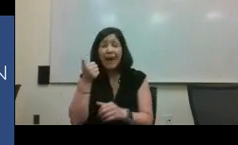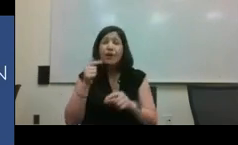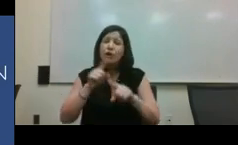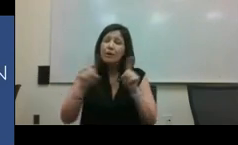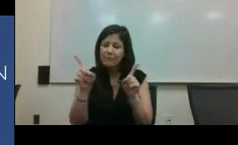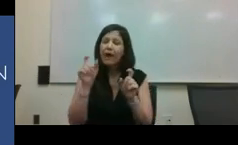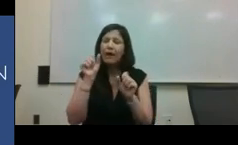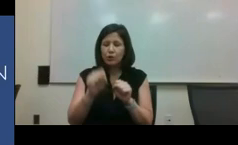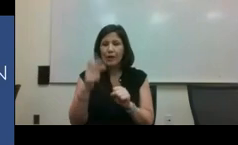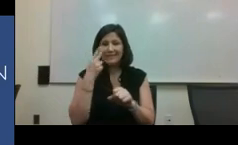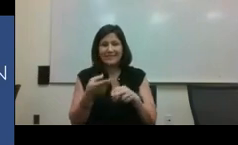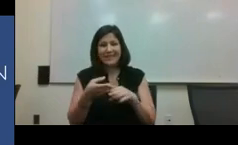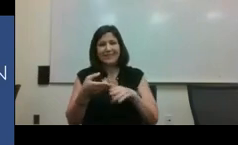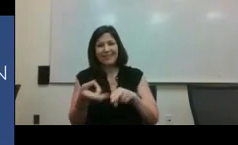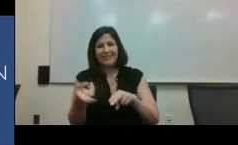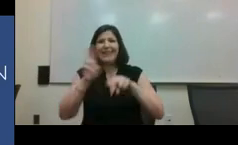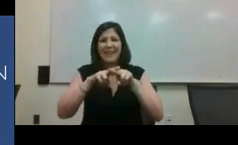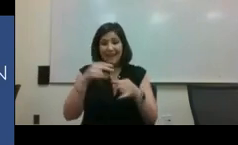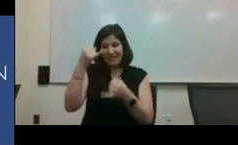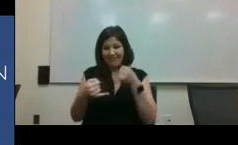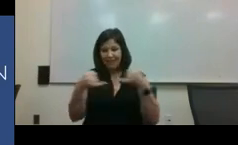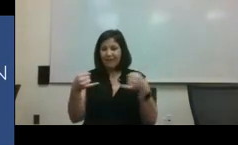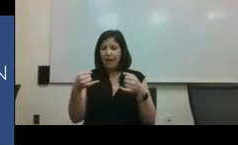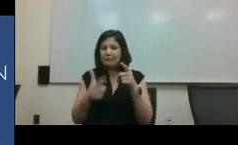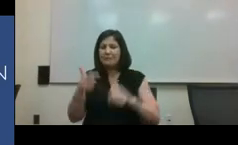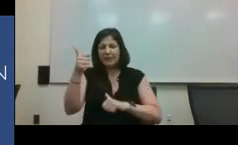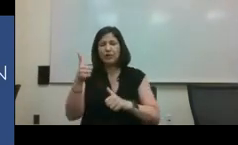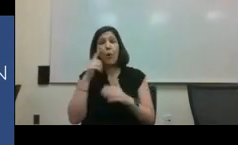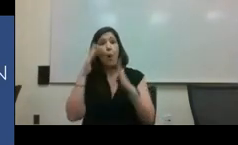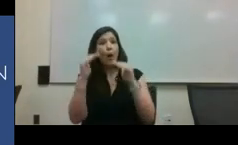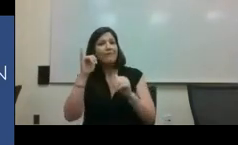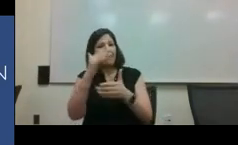But you can see that the gains at endline were definitely bigger. So, hopefully that's part of the project.